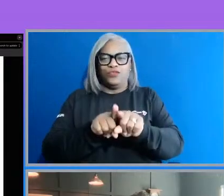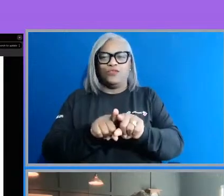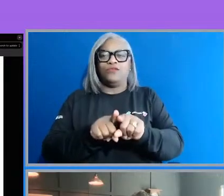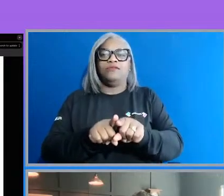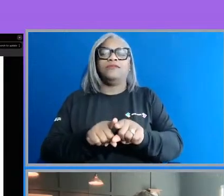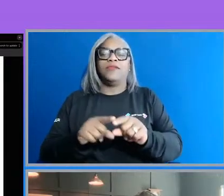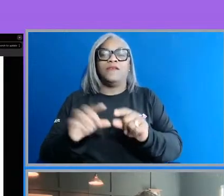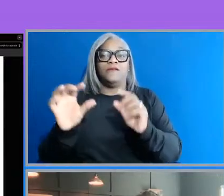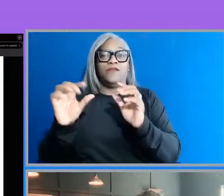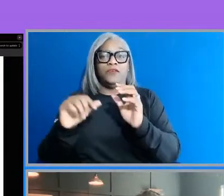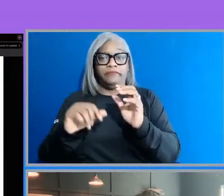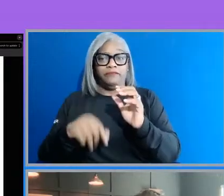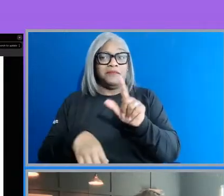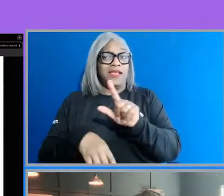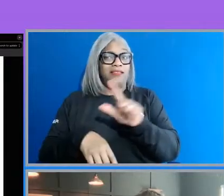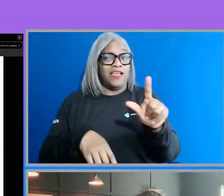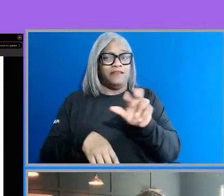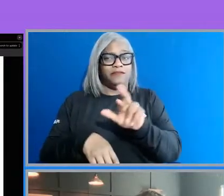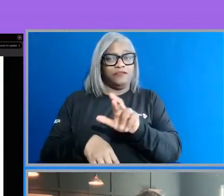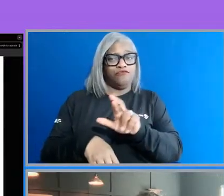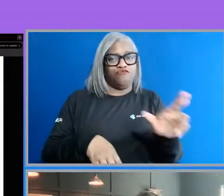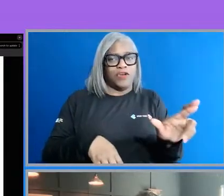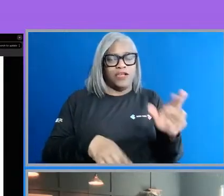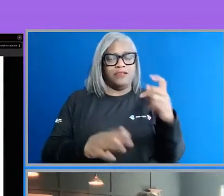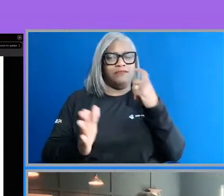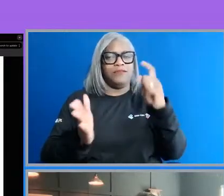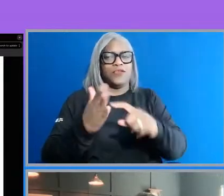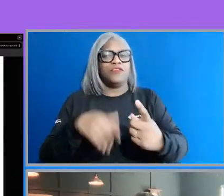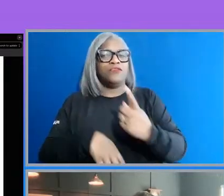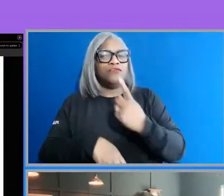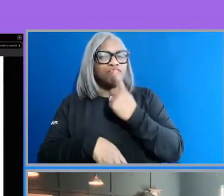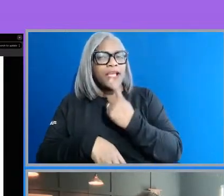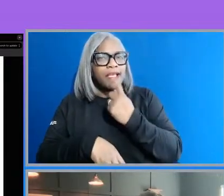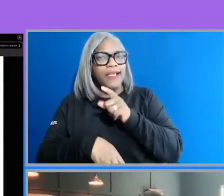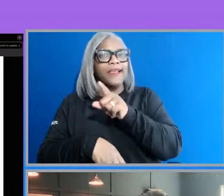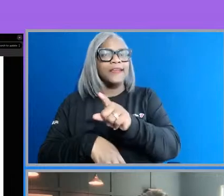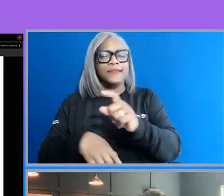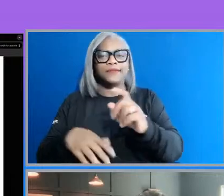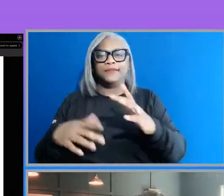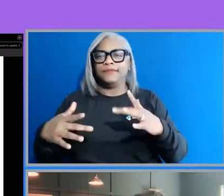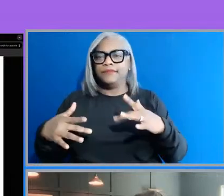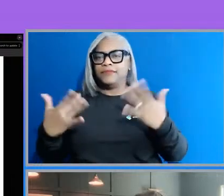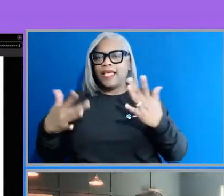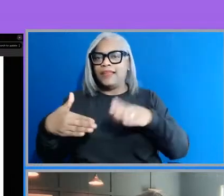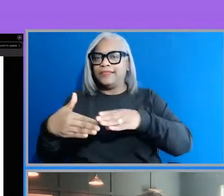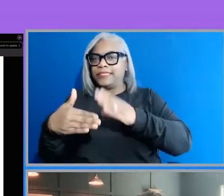at these circles, and from left to right we have a red circle with the label status completed, a yellow circle with the label